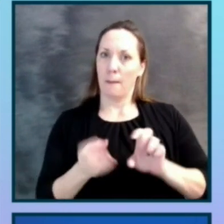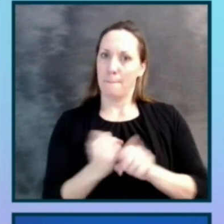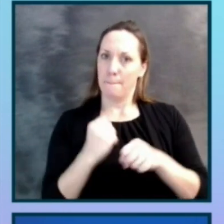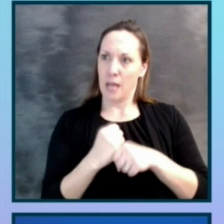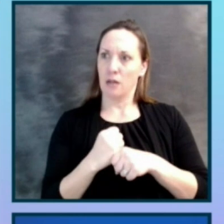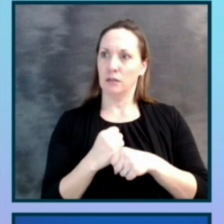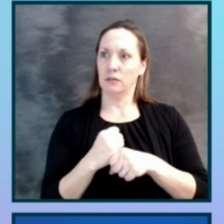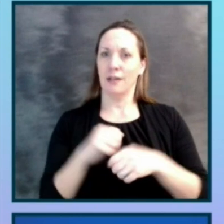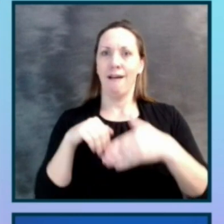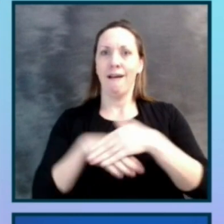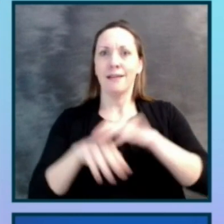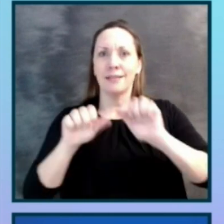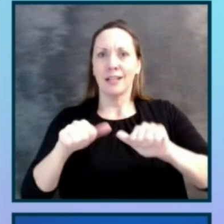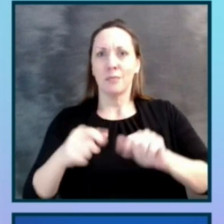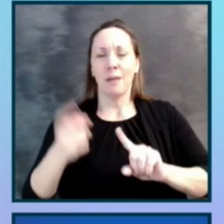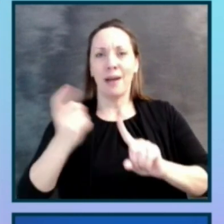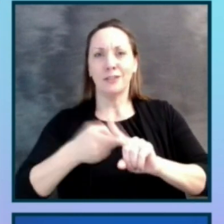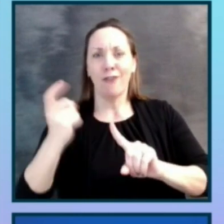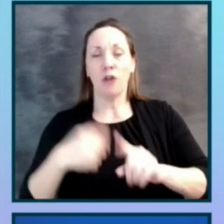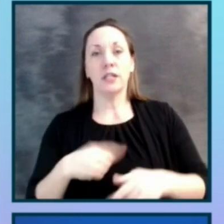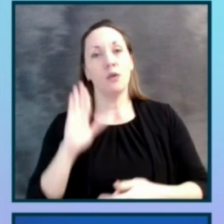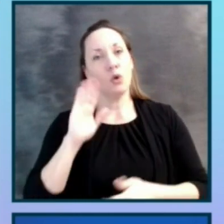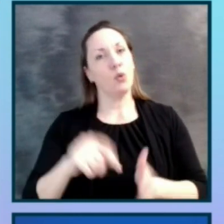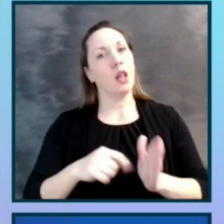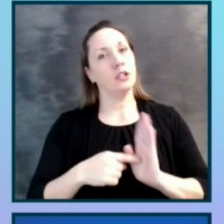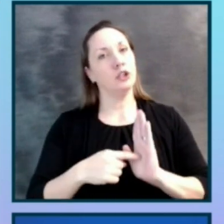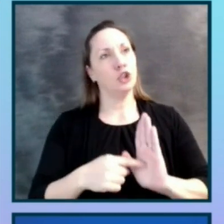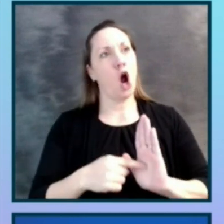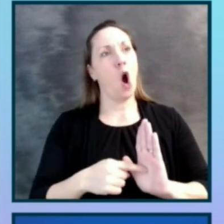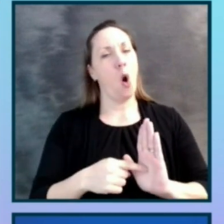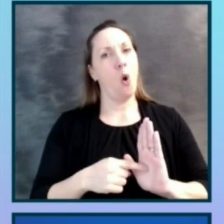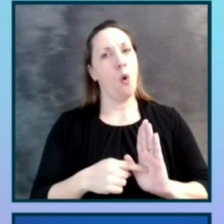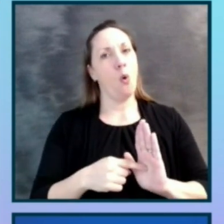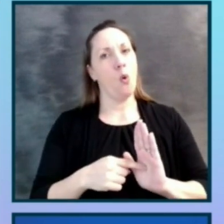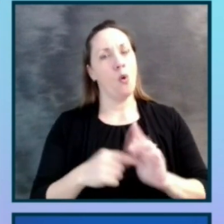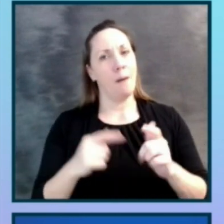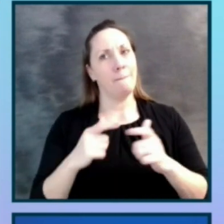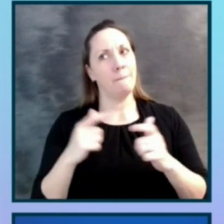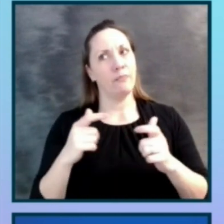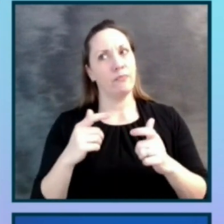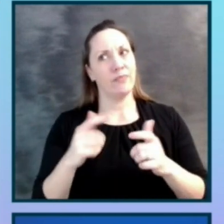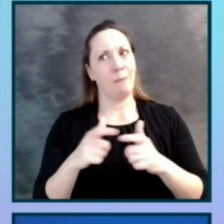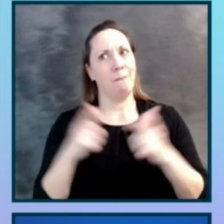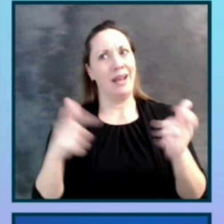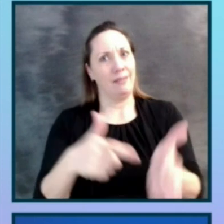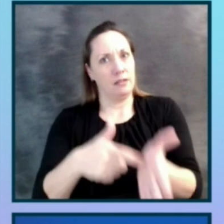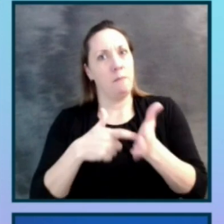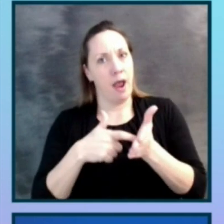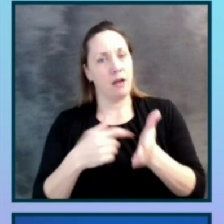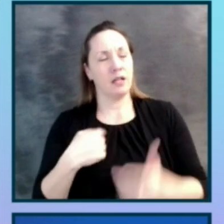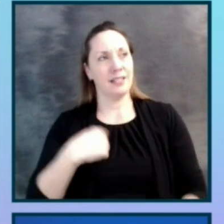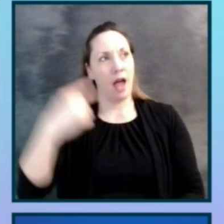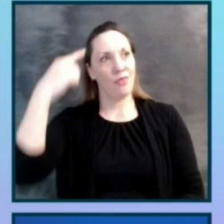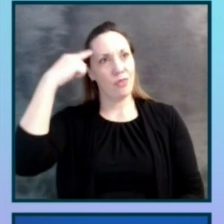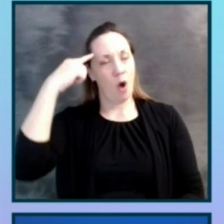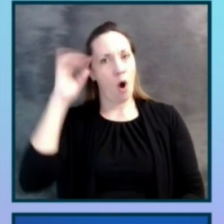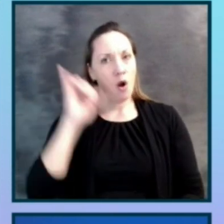it would really show it would unleash like a massive demand because I thought that companies would want it.